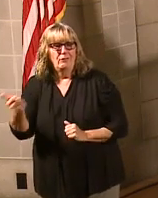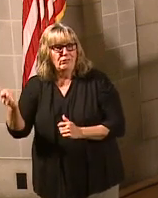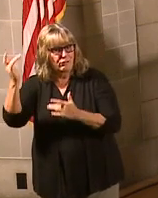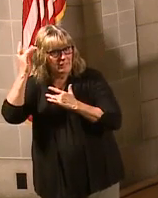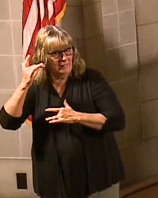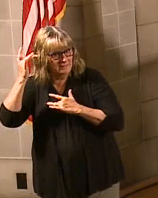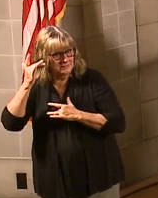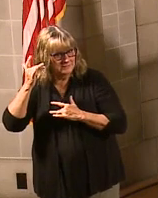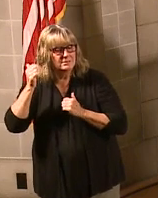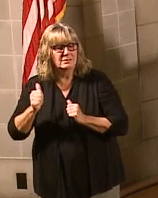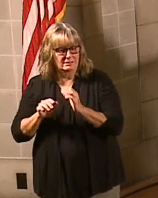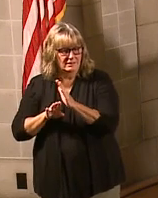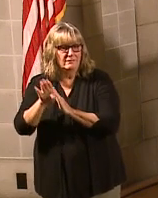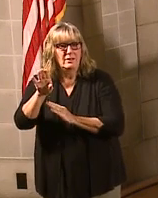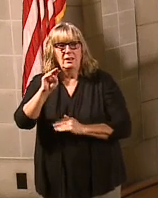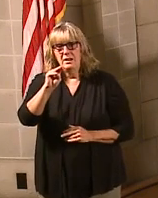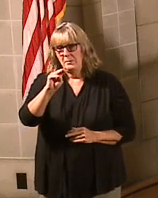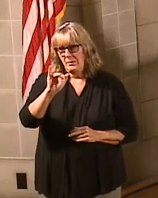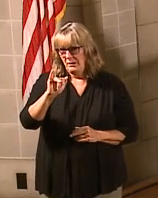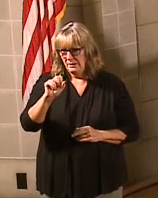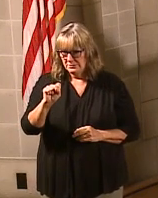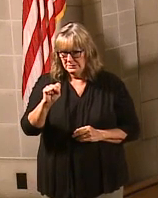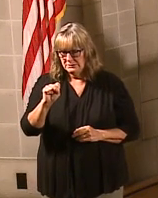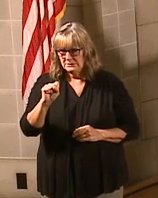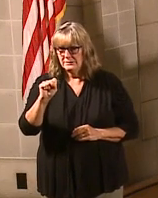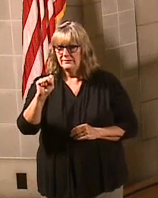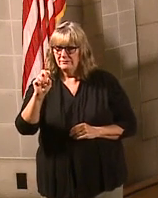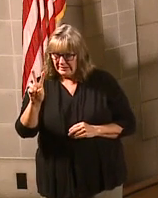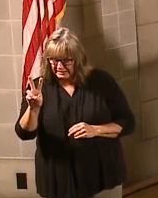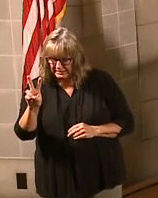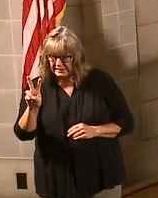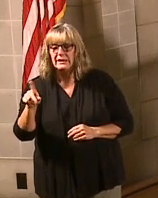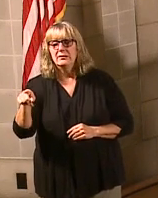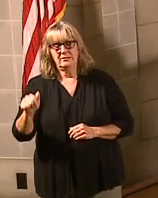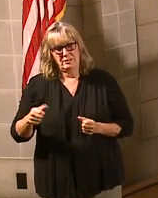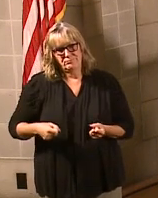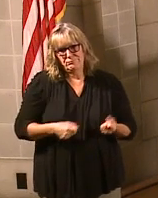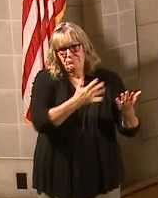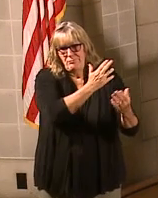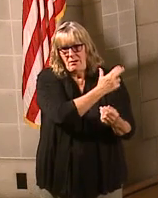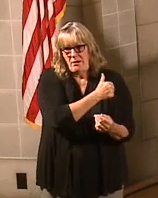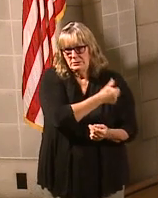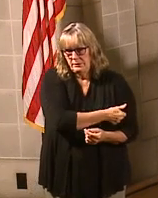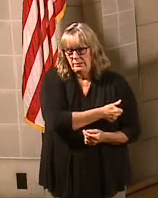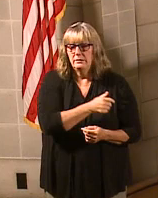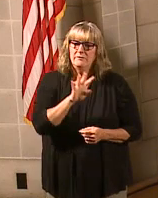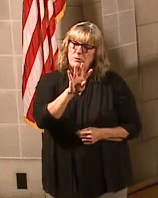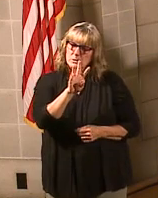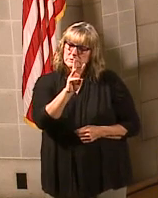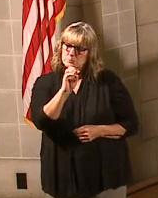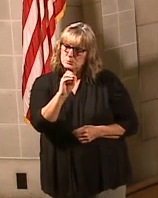HAPPENS AFTER COVID INFECTION. WHILE WE MAY NOT SEE YOUR KIDDO